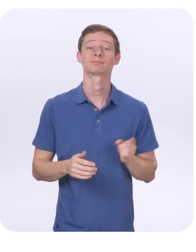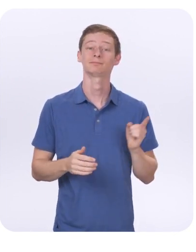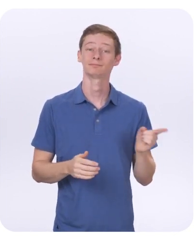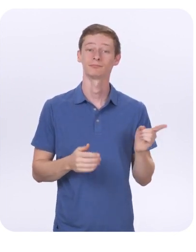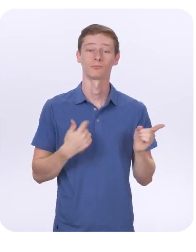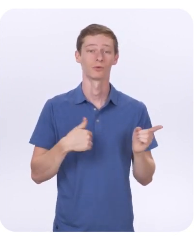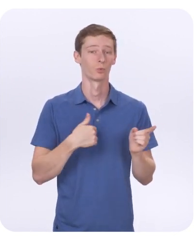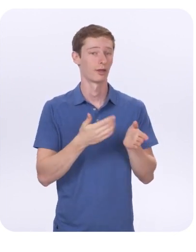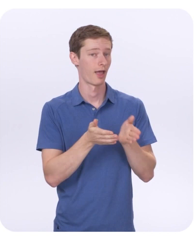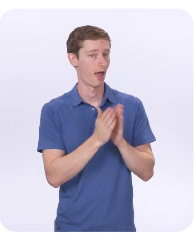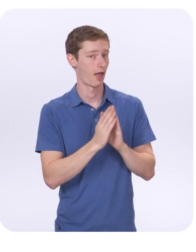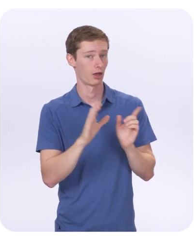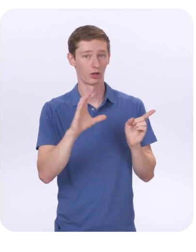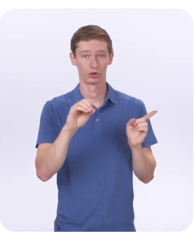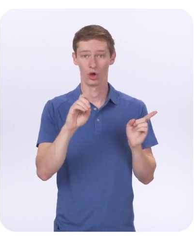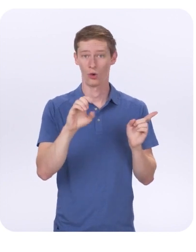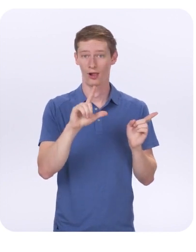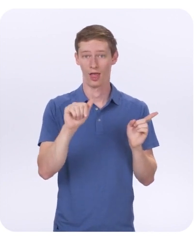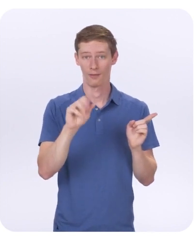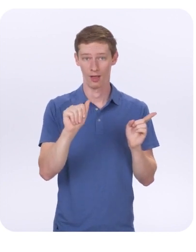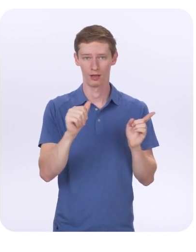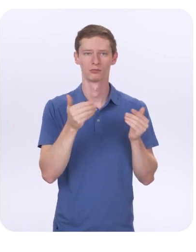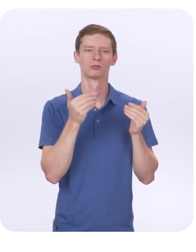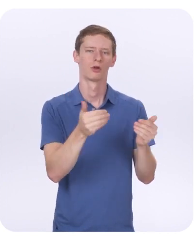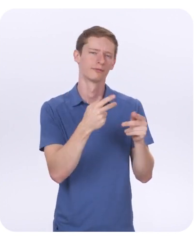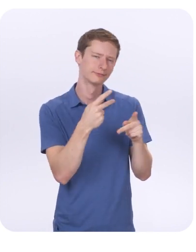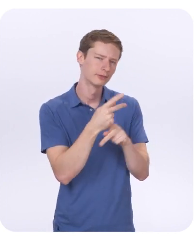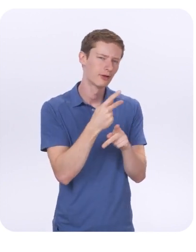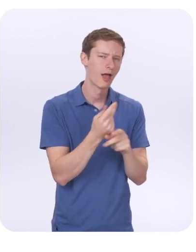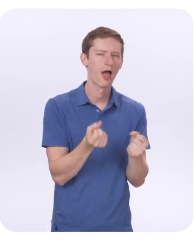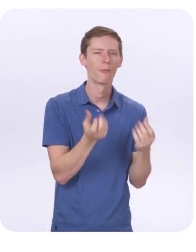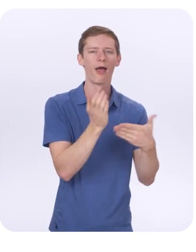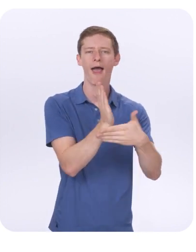for each house type, and also to plot them together and not one after the other.